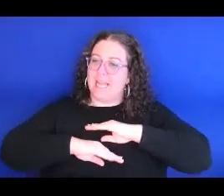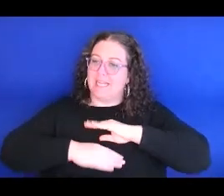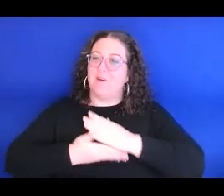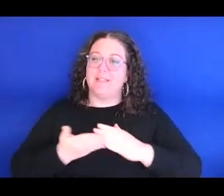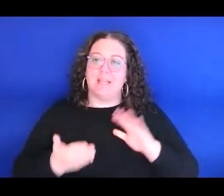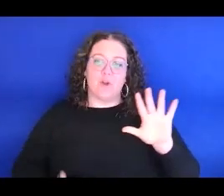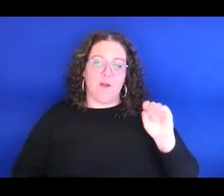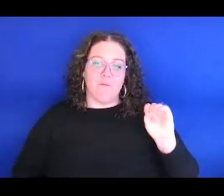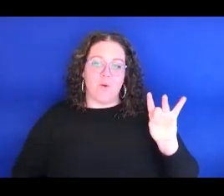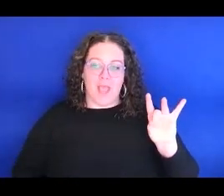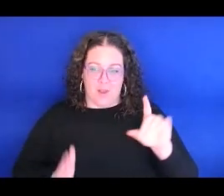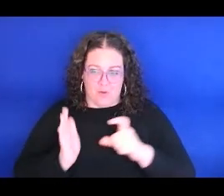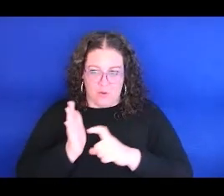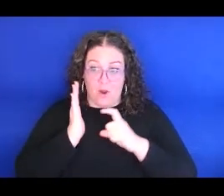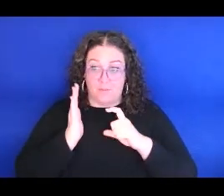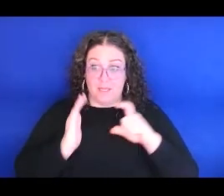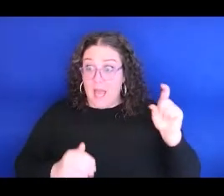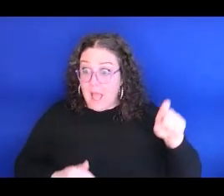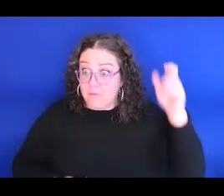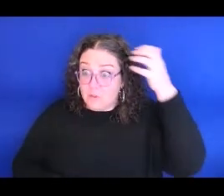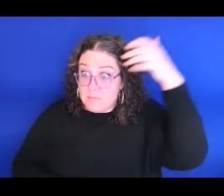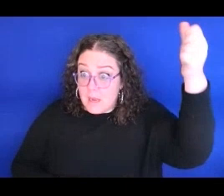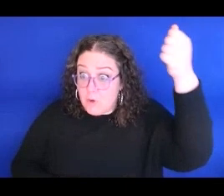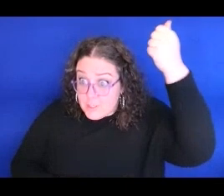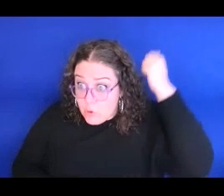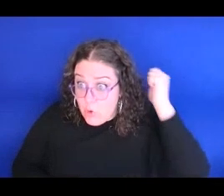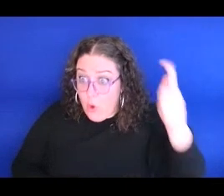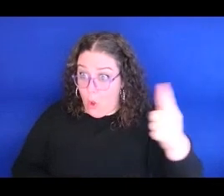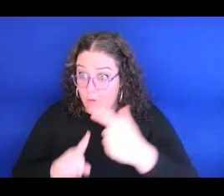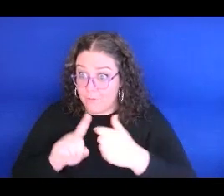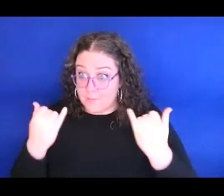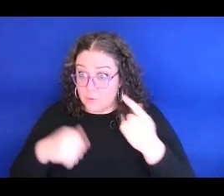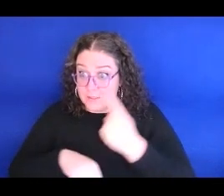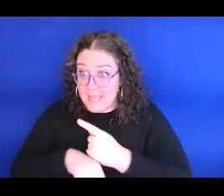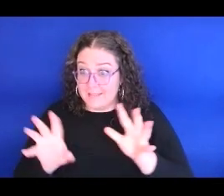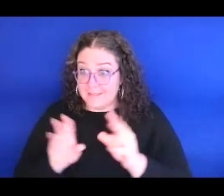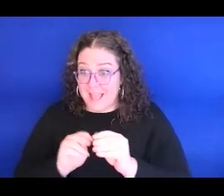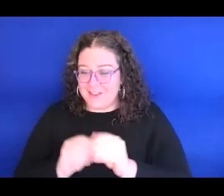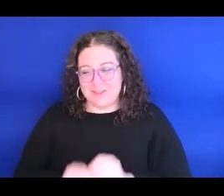You don’t need to remember every detail from today’s session, these links are here when